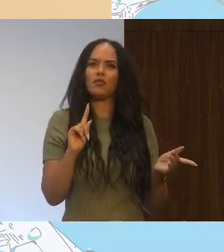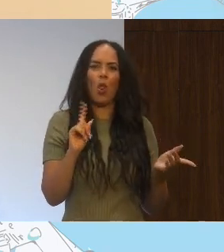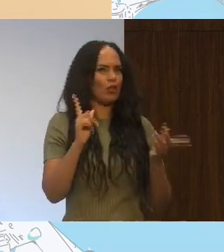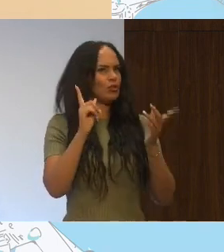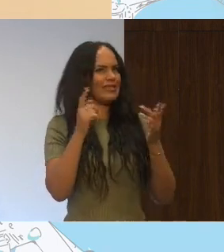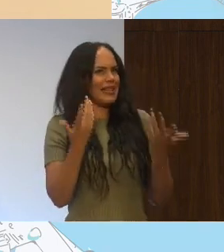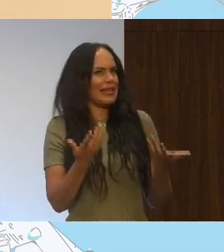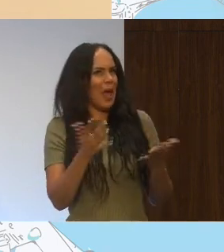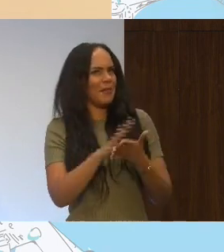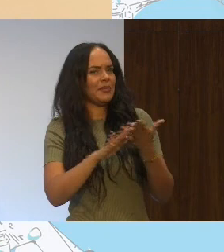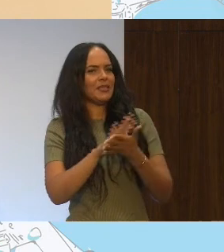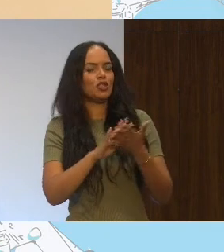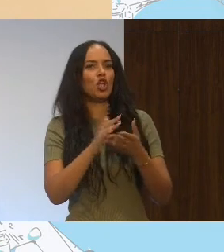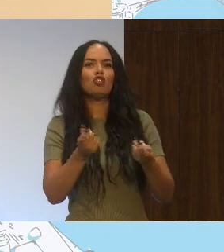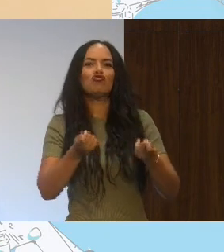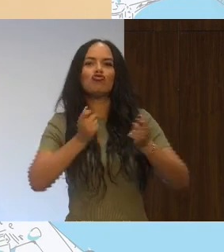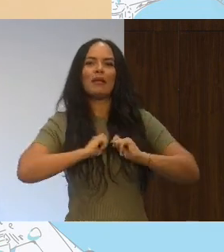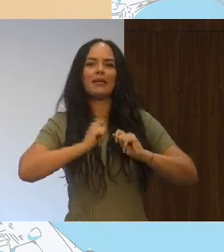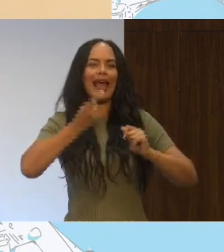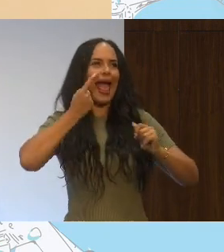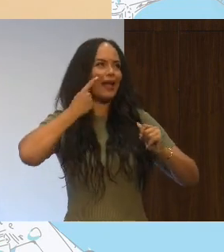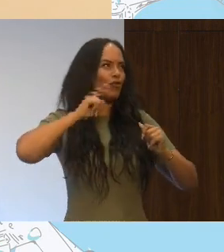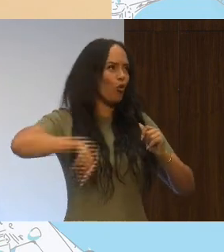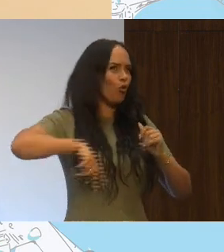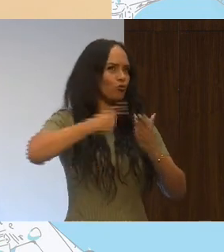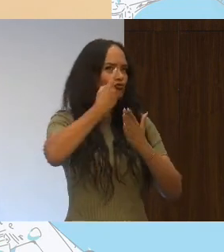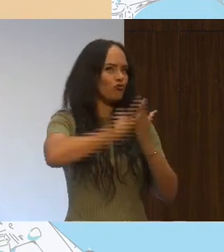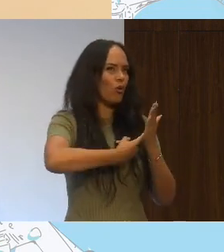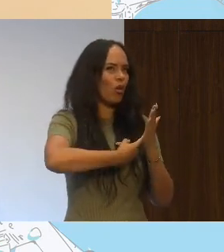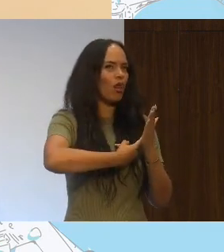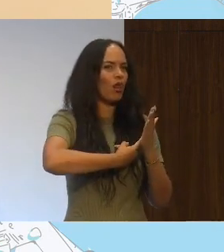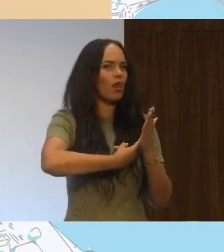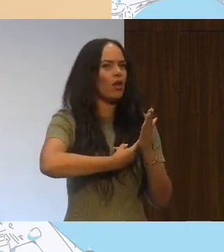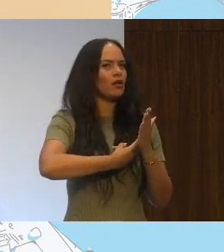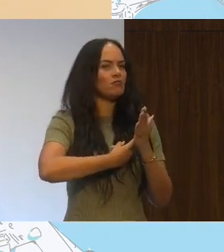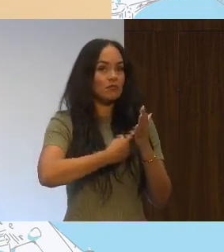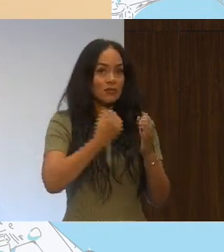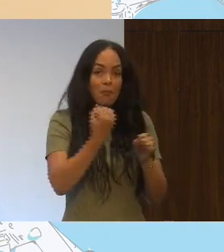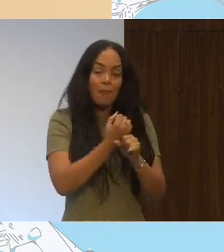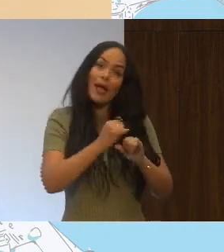that ignores the rule about it's just doesn't make things worse. But that's fine.